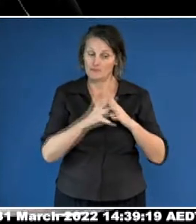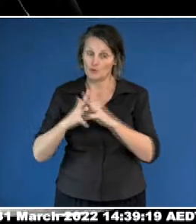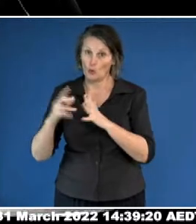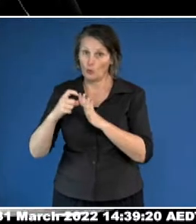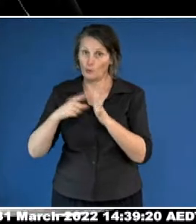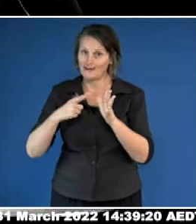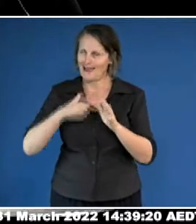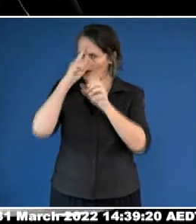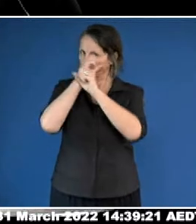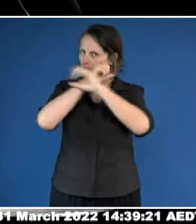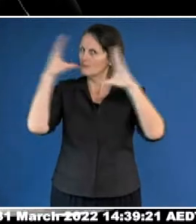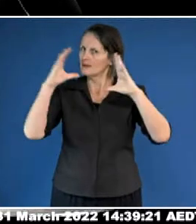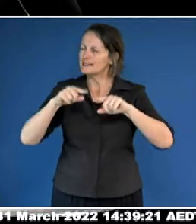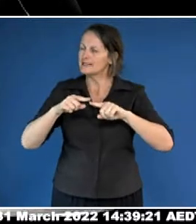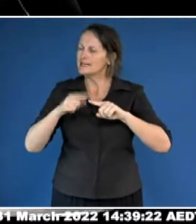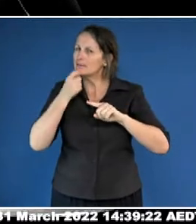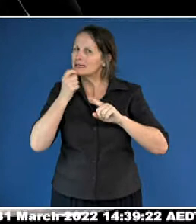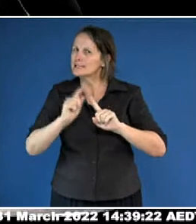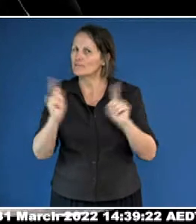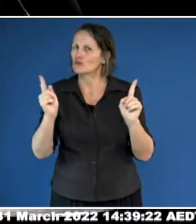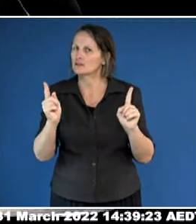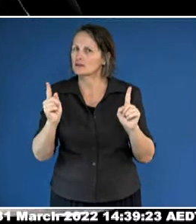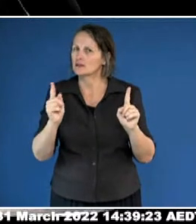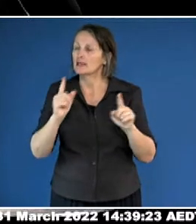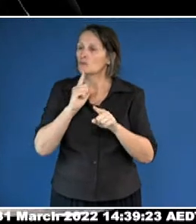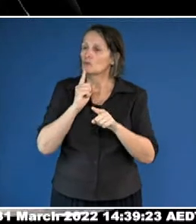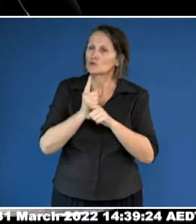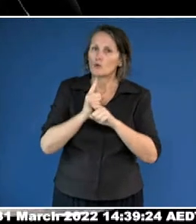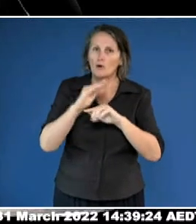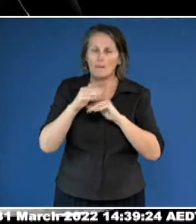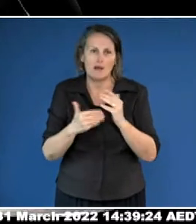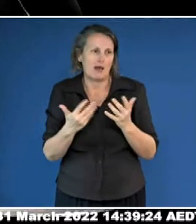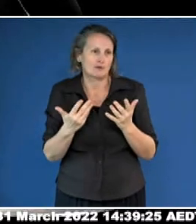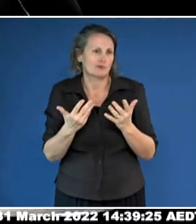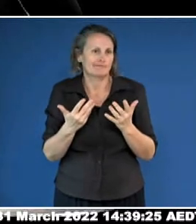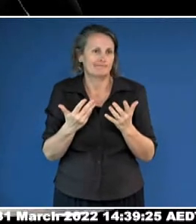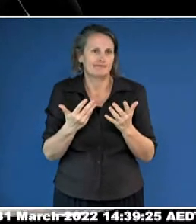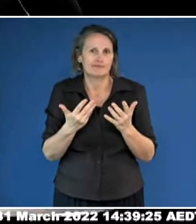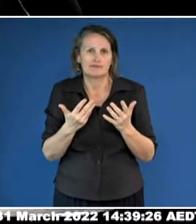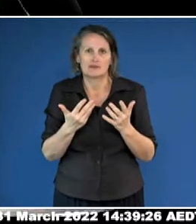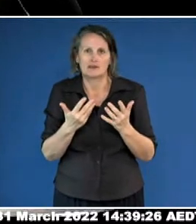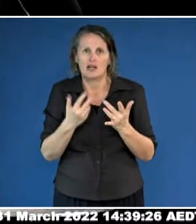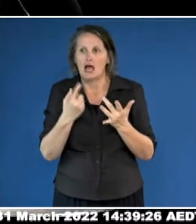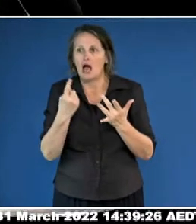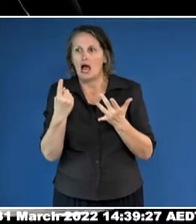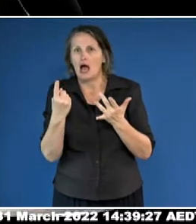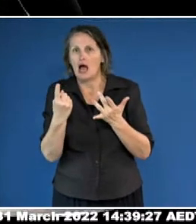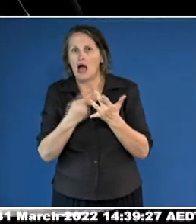broader and extends to interventions that are exclusively or primarily perpetrated on women and girls with disability.